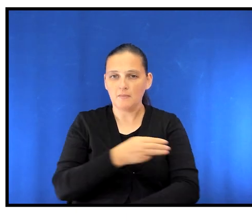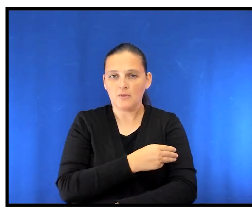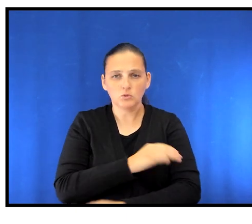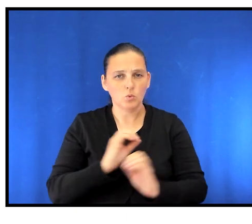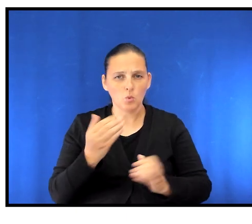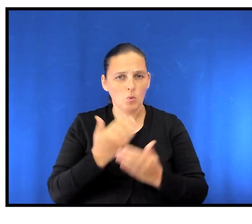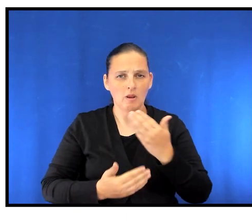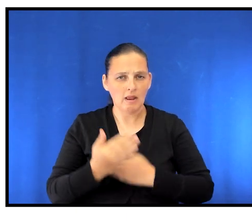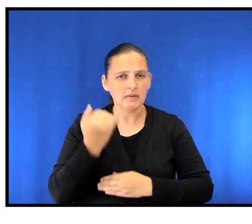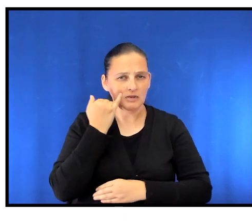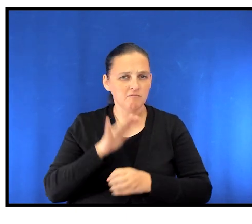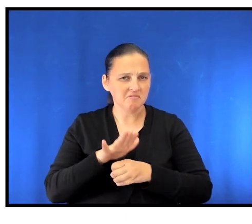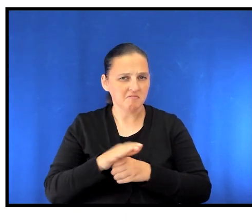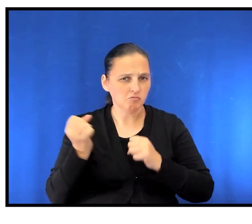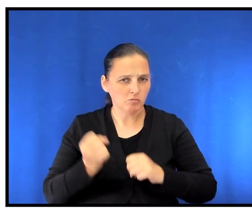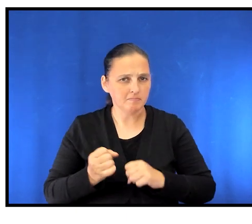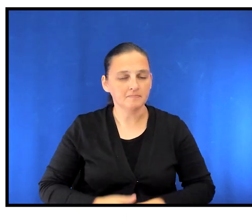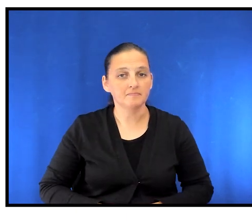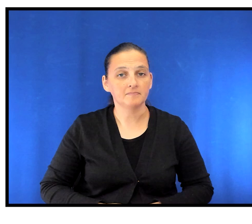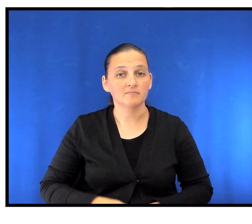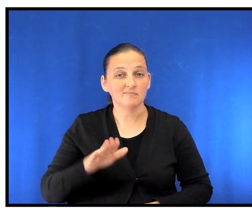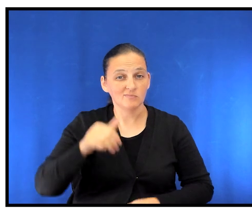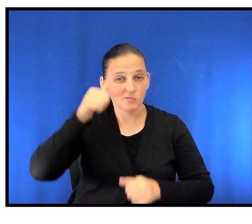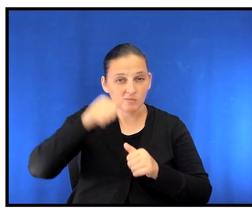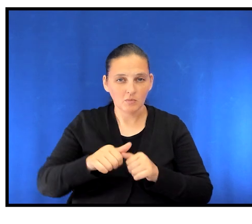If you have enough strength. Remember, don't push hard.